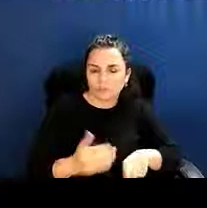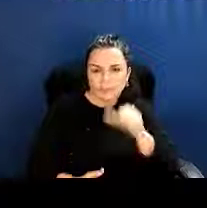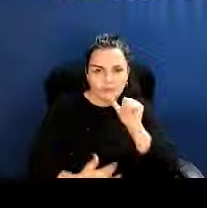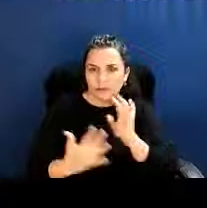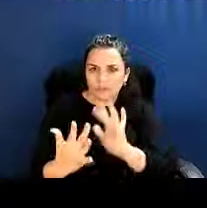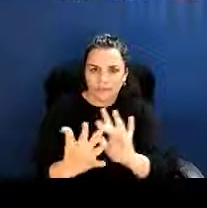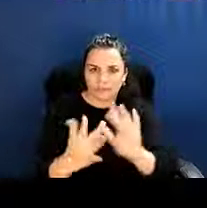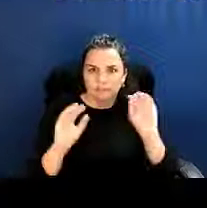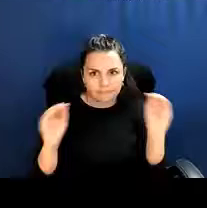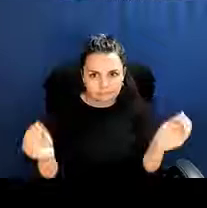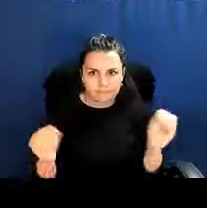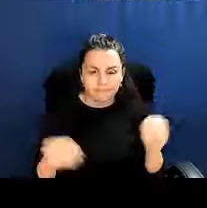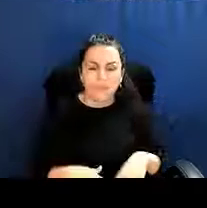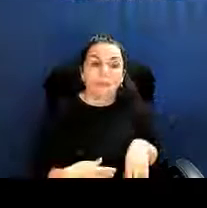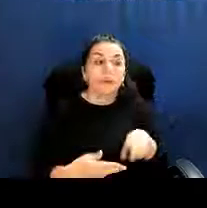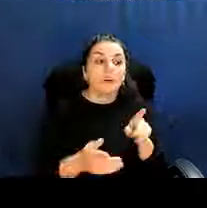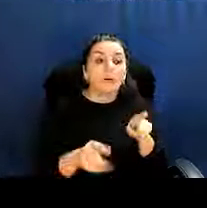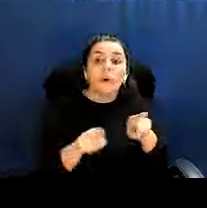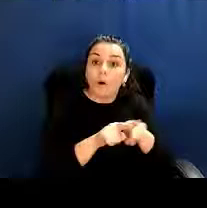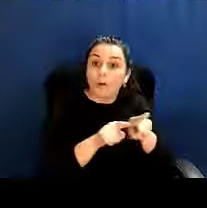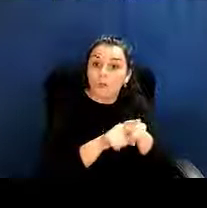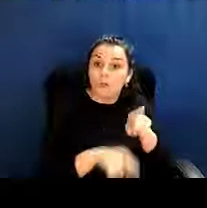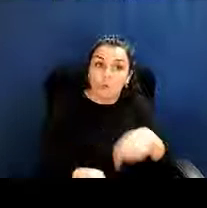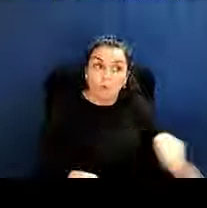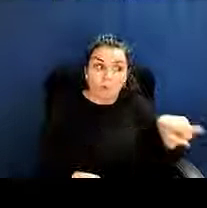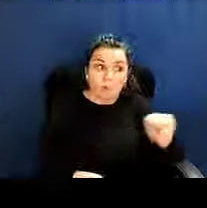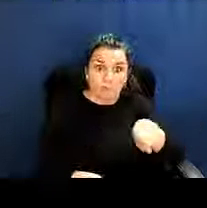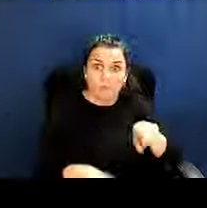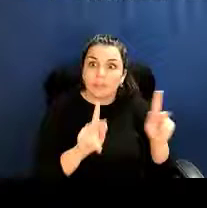with you for this research projects